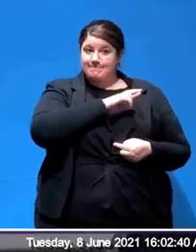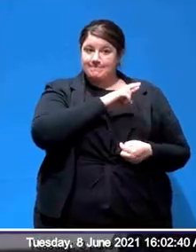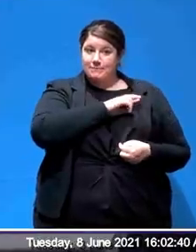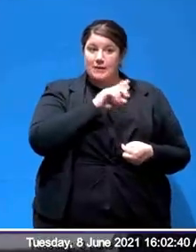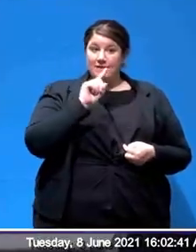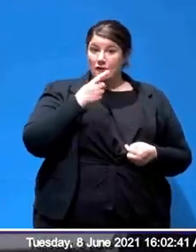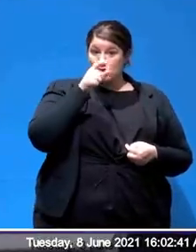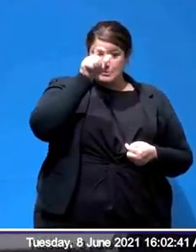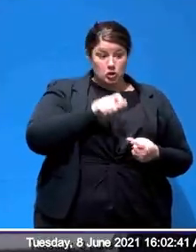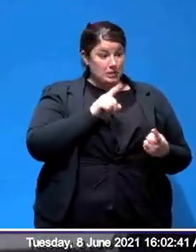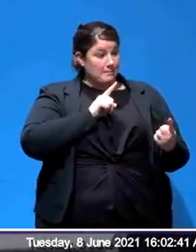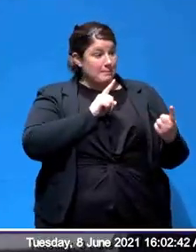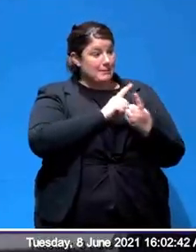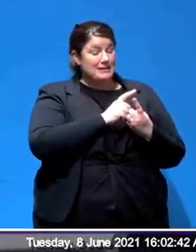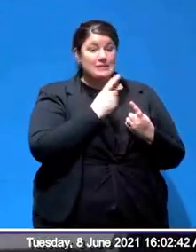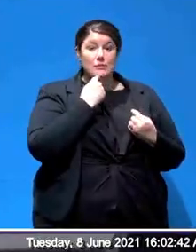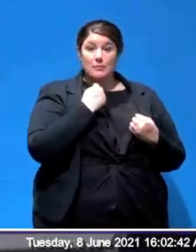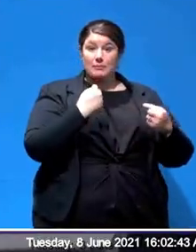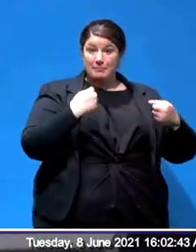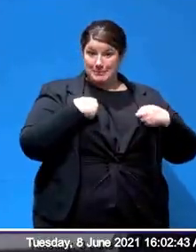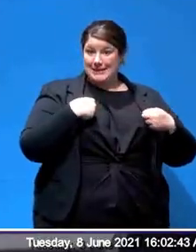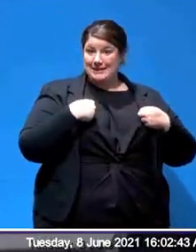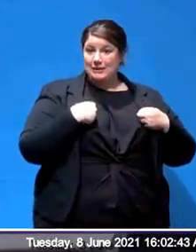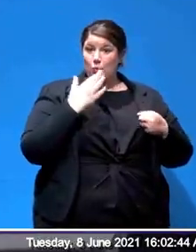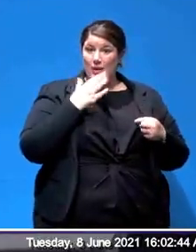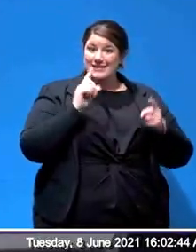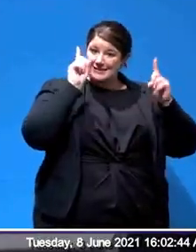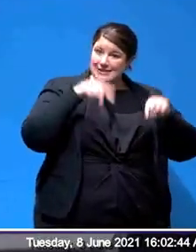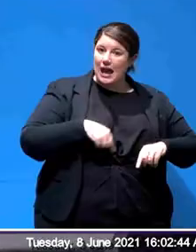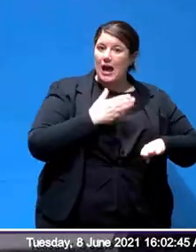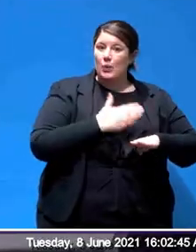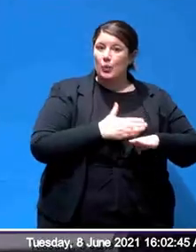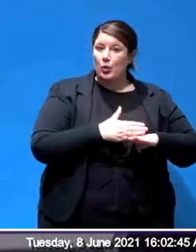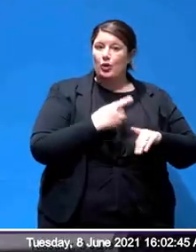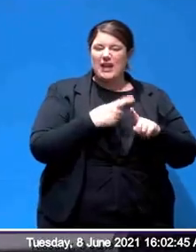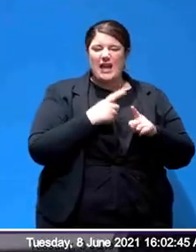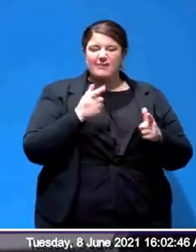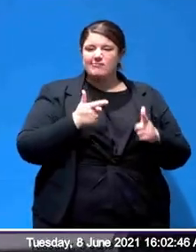they meet when they come to their induction is actually myself and the Executive Director of Accommodation Services.